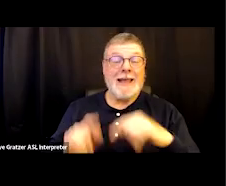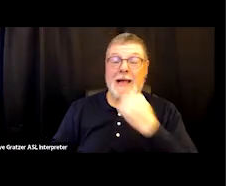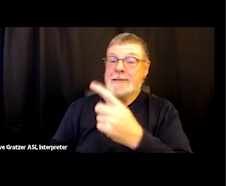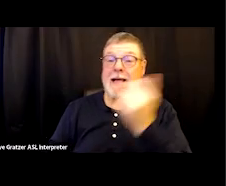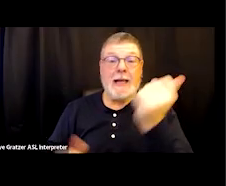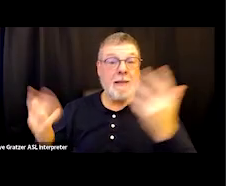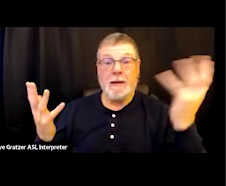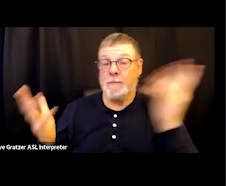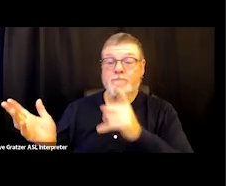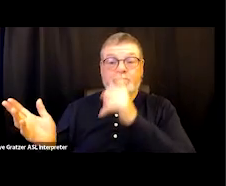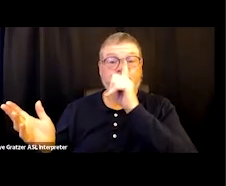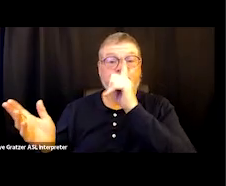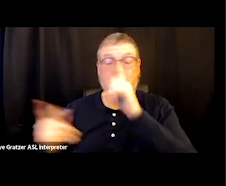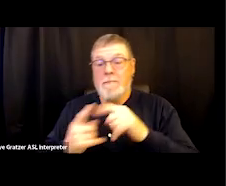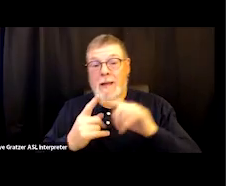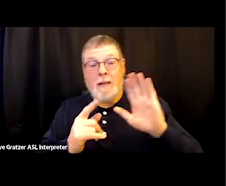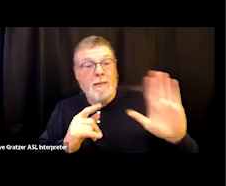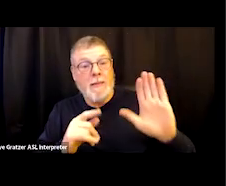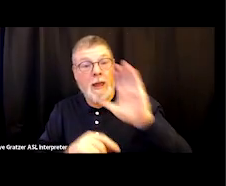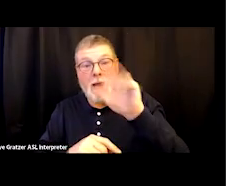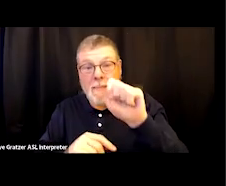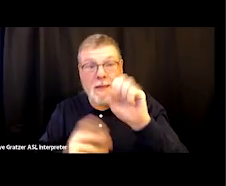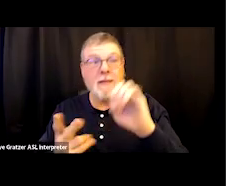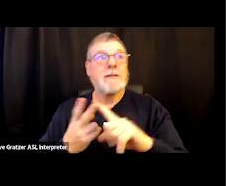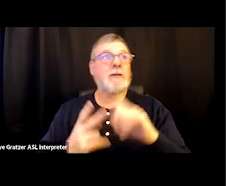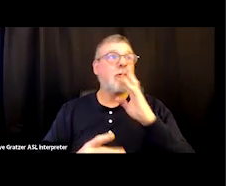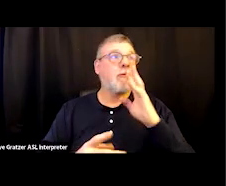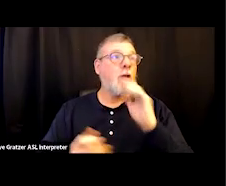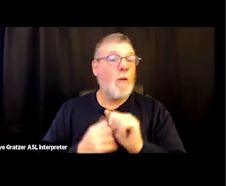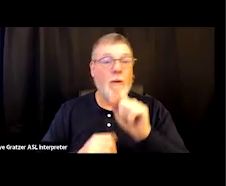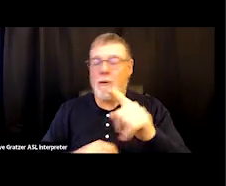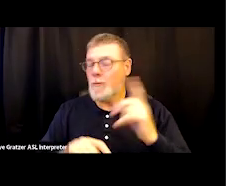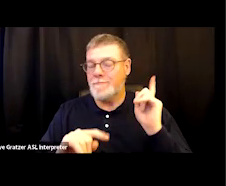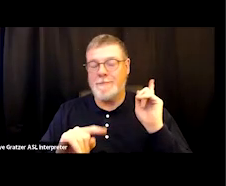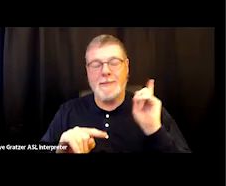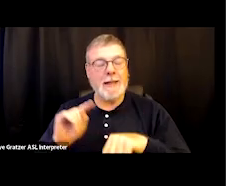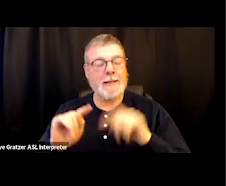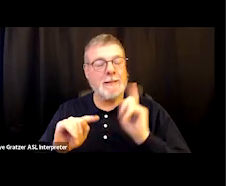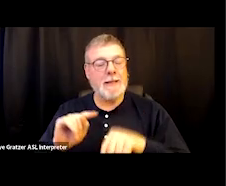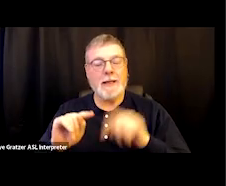anything about their case. They're not going to talk to you. They're not going to tell you about appointments that are coming up.